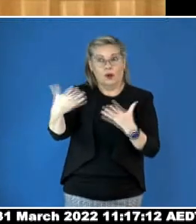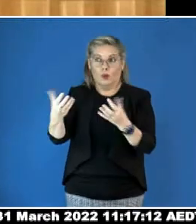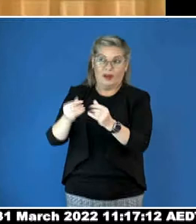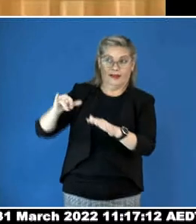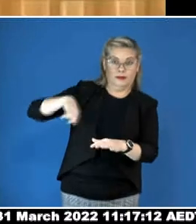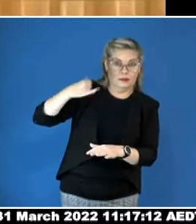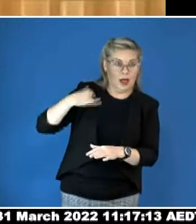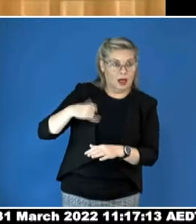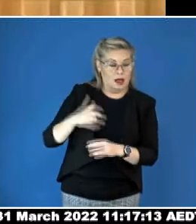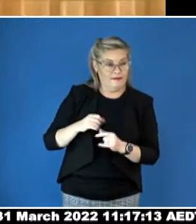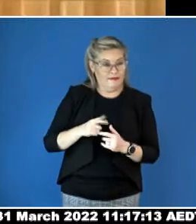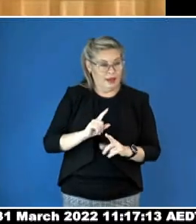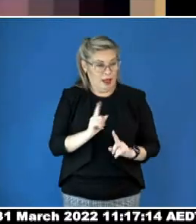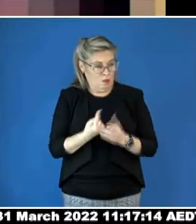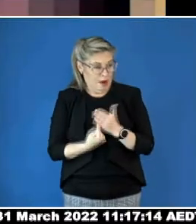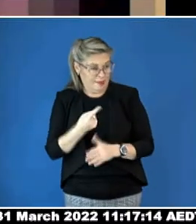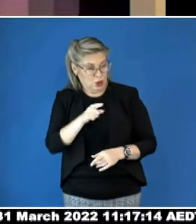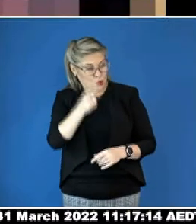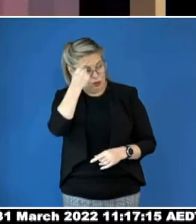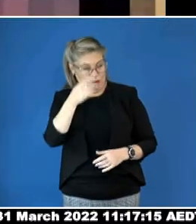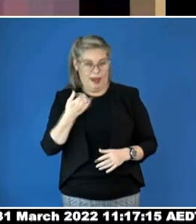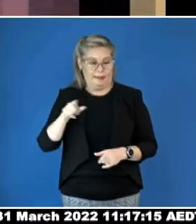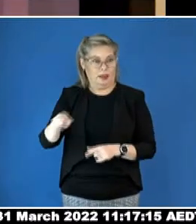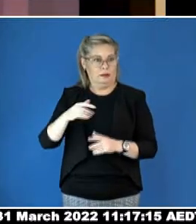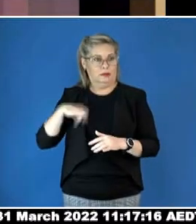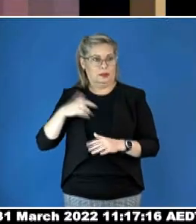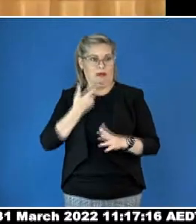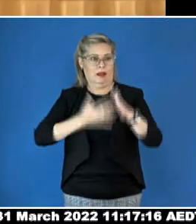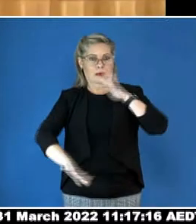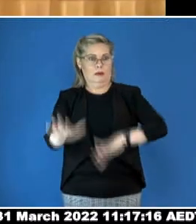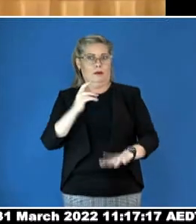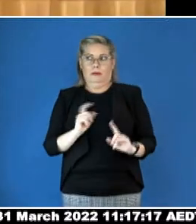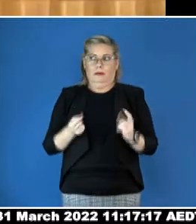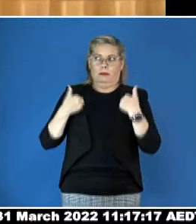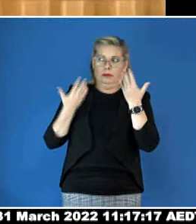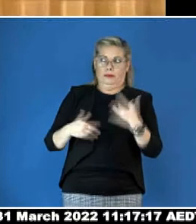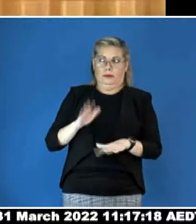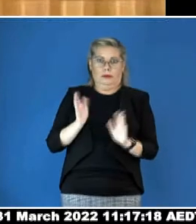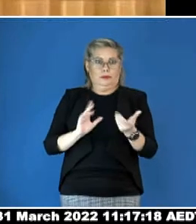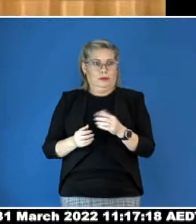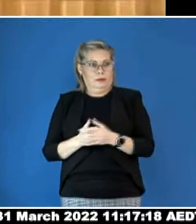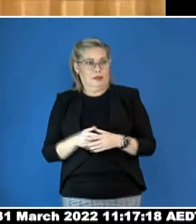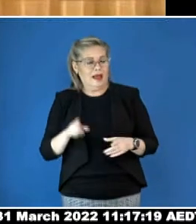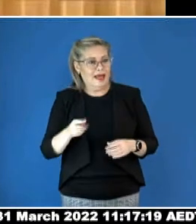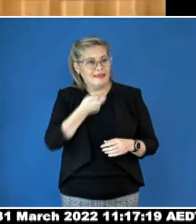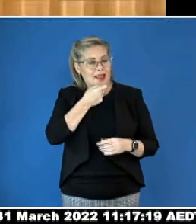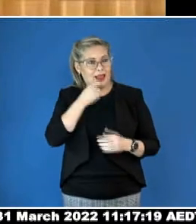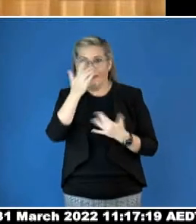Yes, I did. And I think you said you felt like they had their head in the sand.